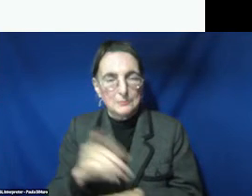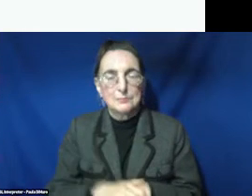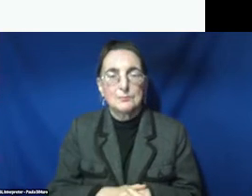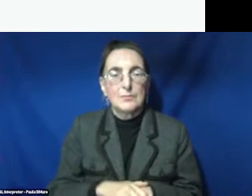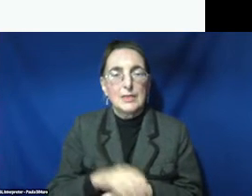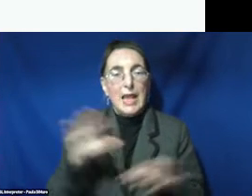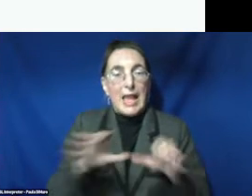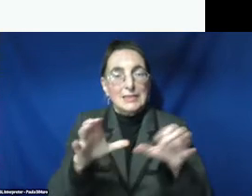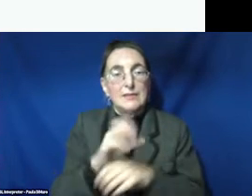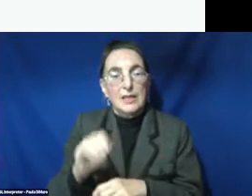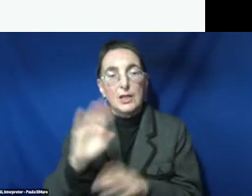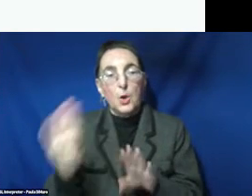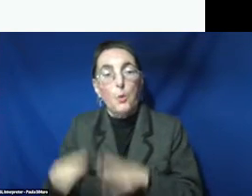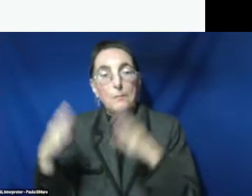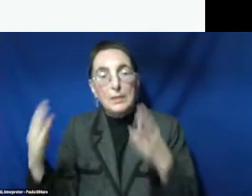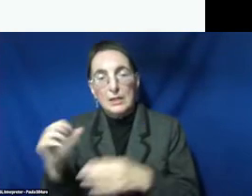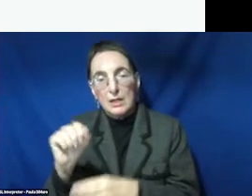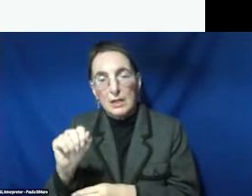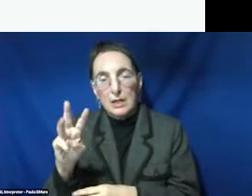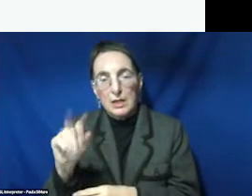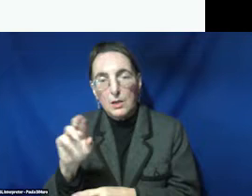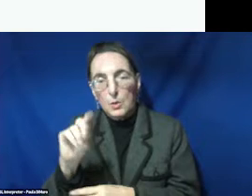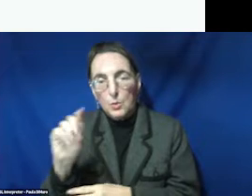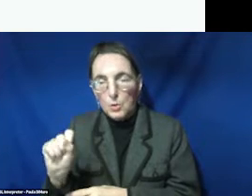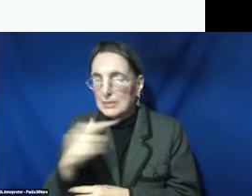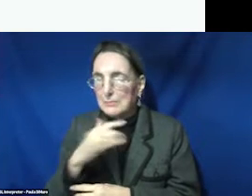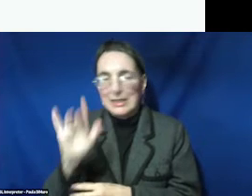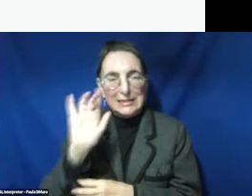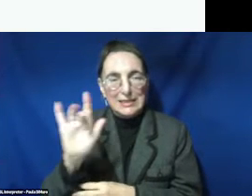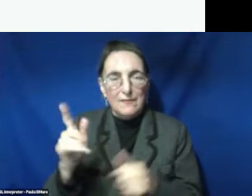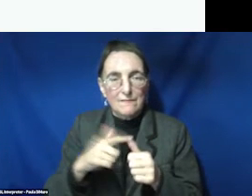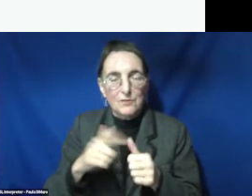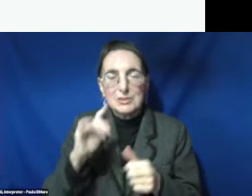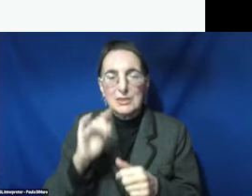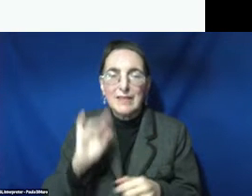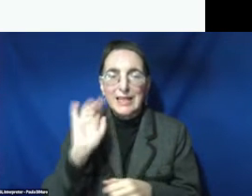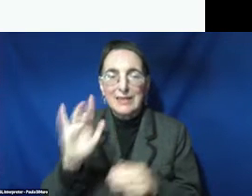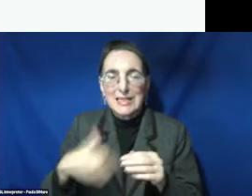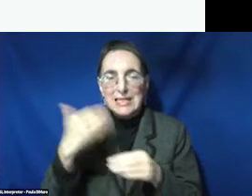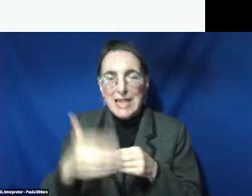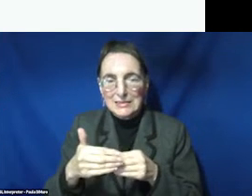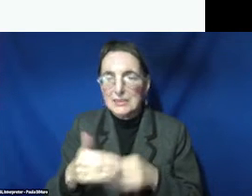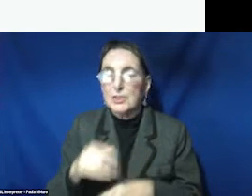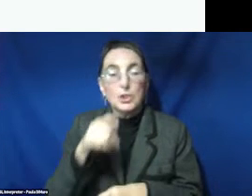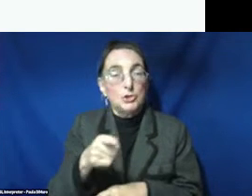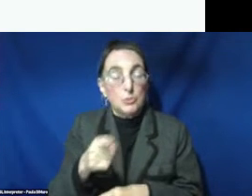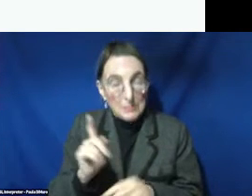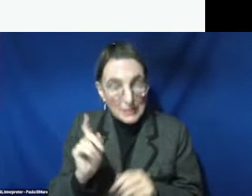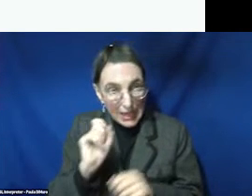So I'm going to go ahead and click on the first award and click Next. And you'll be asked another question.